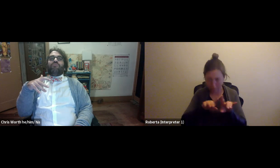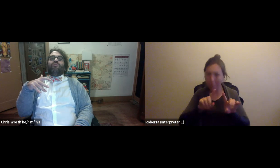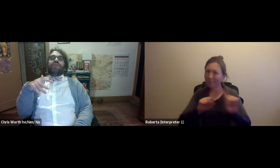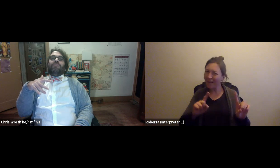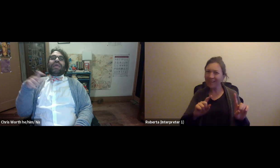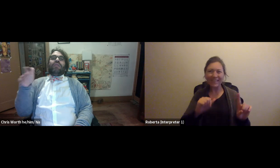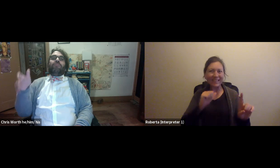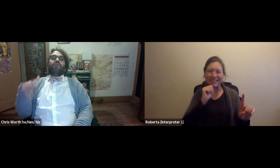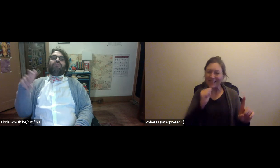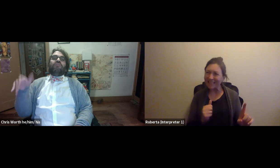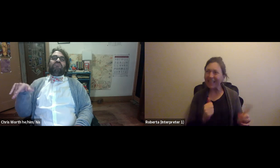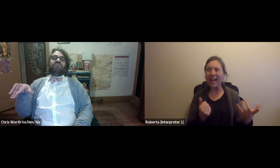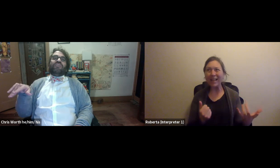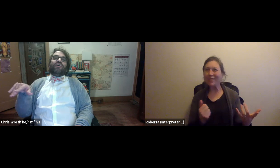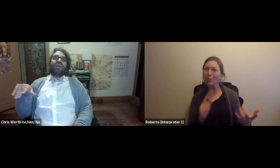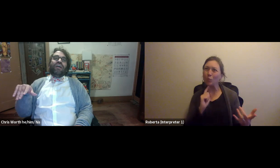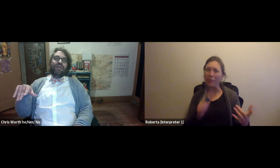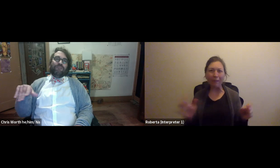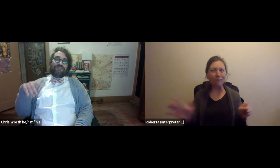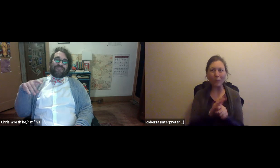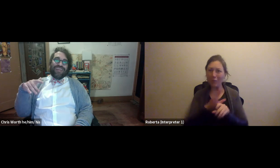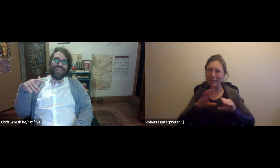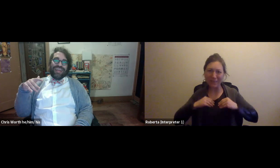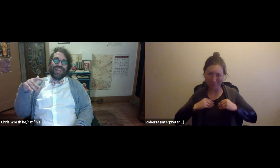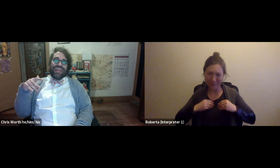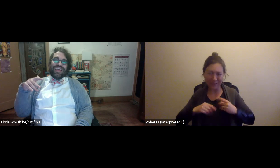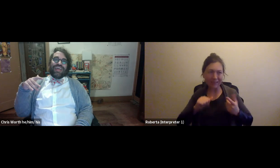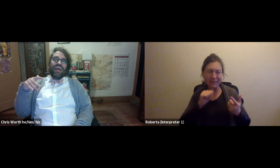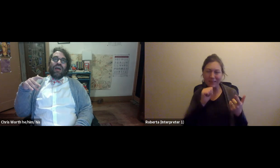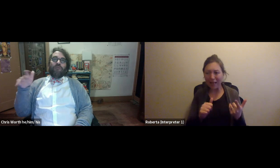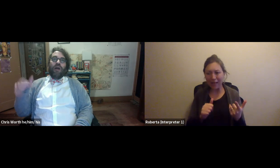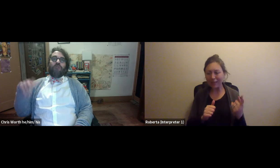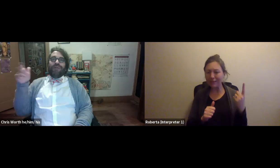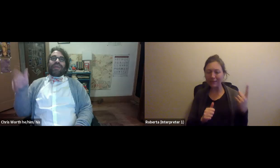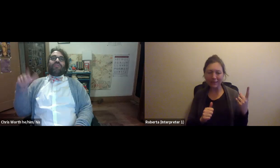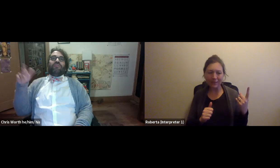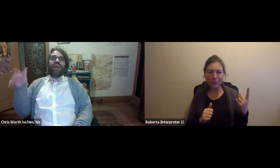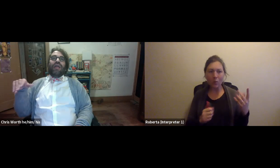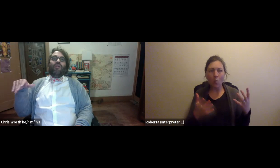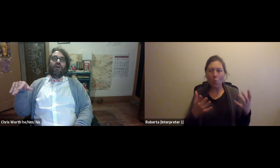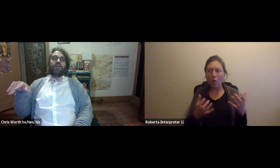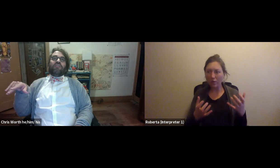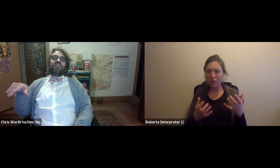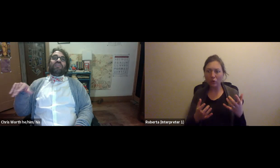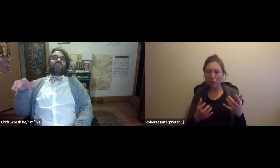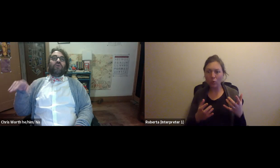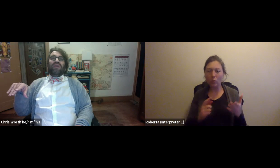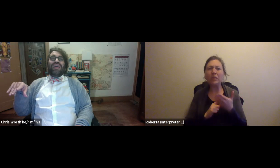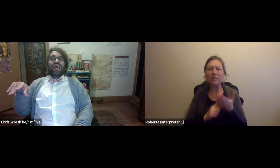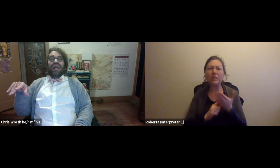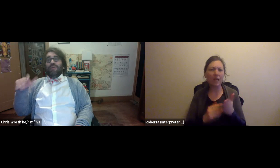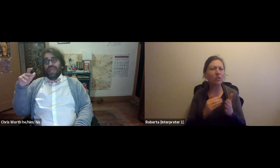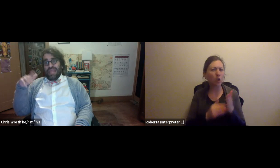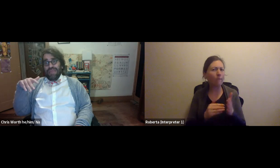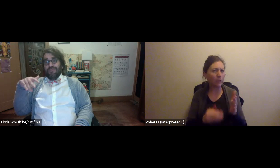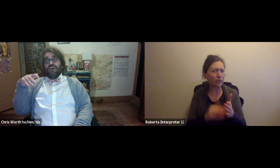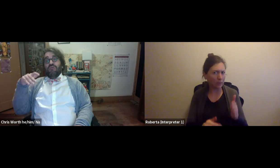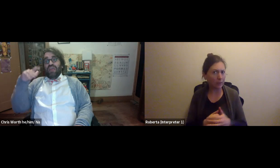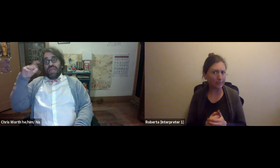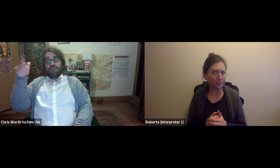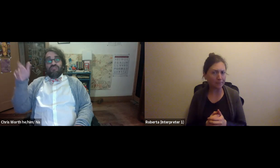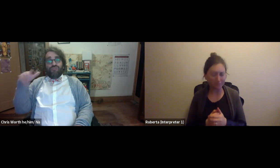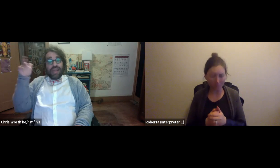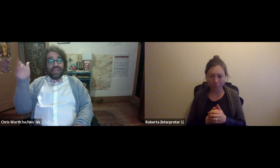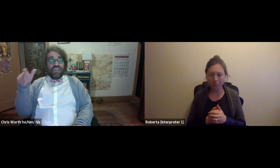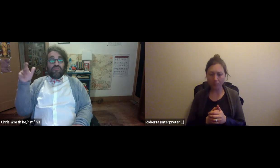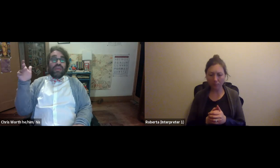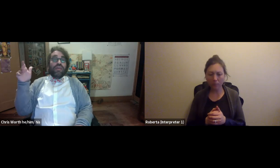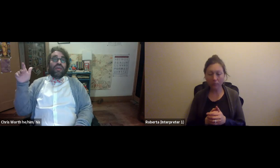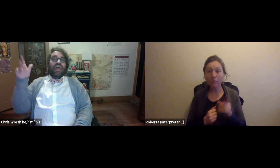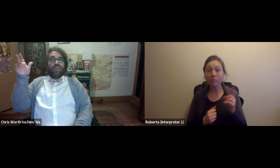want to make it a part of our regular dialog. So even though he was trying to teach me and